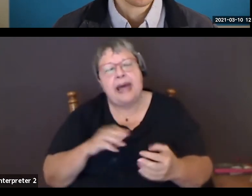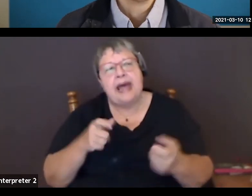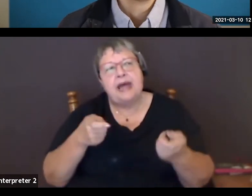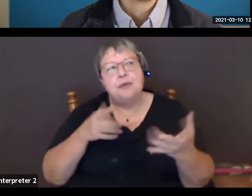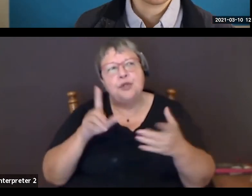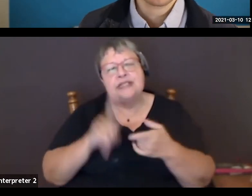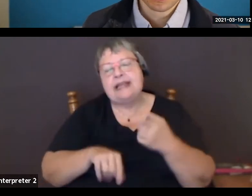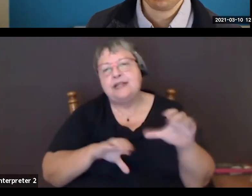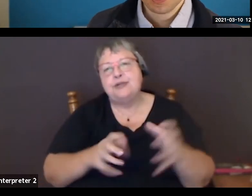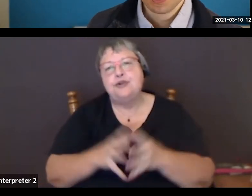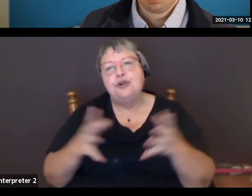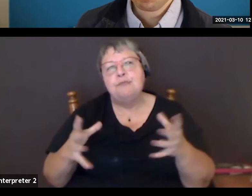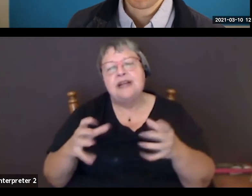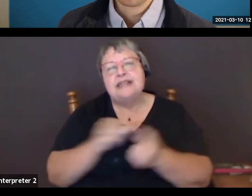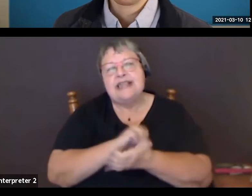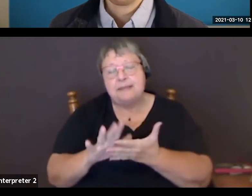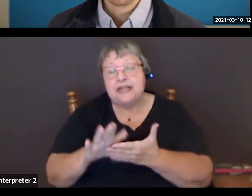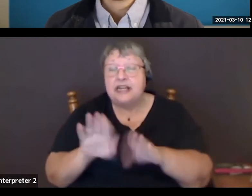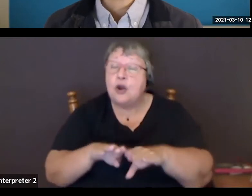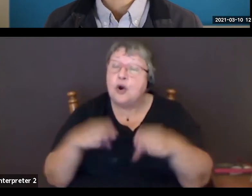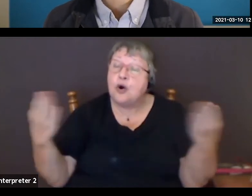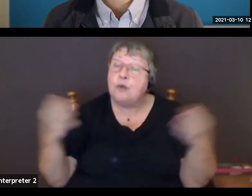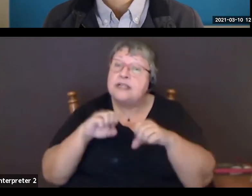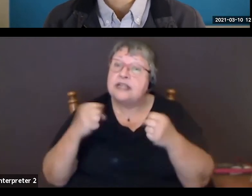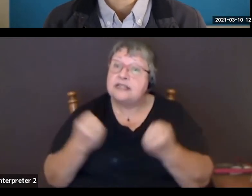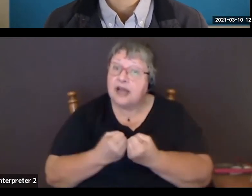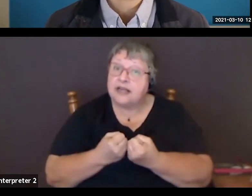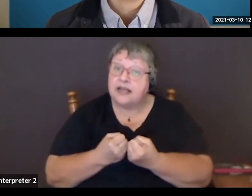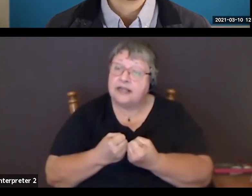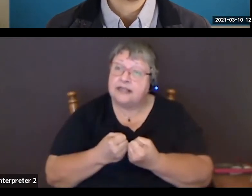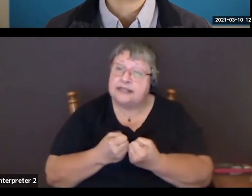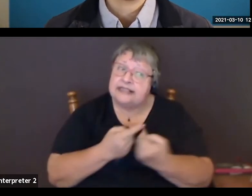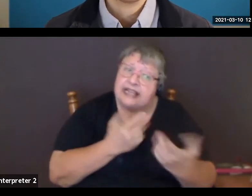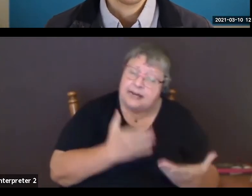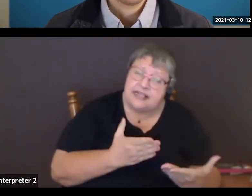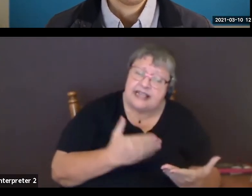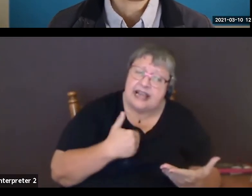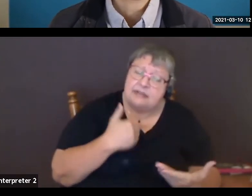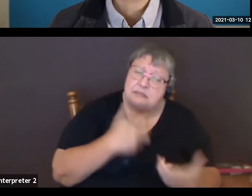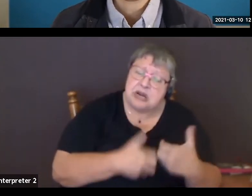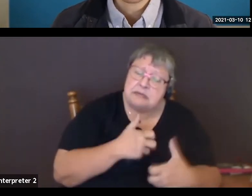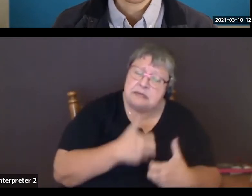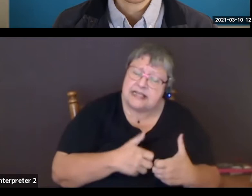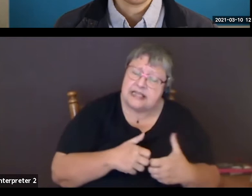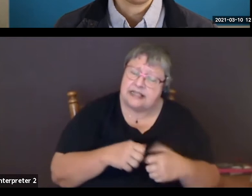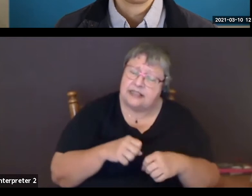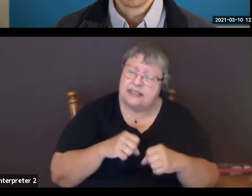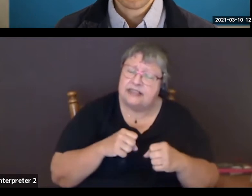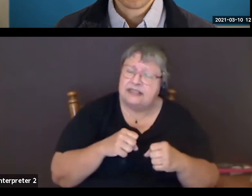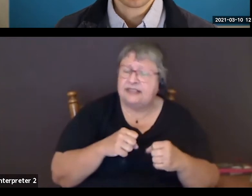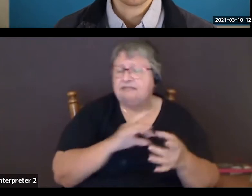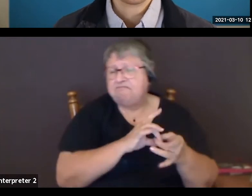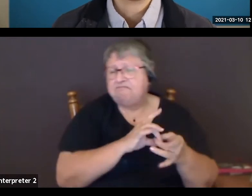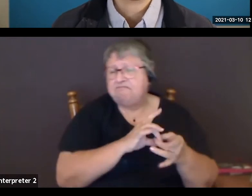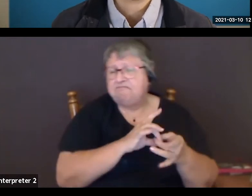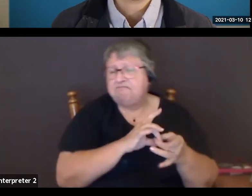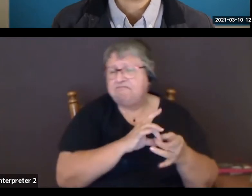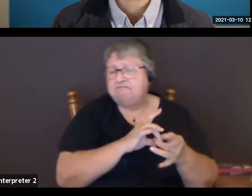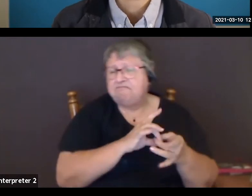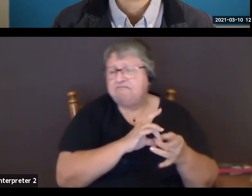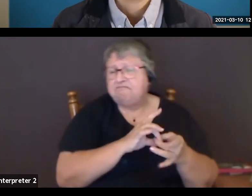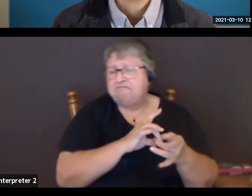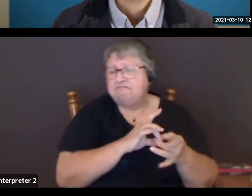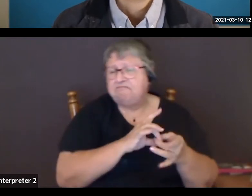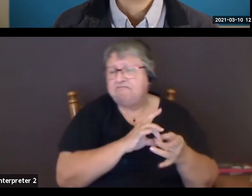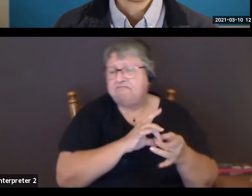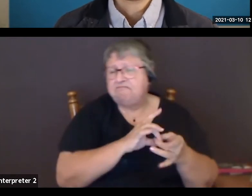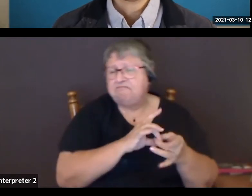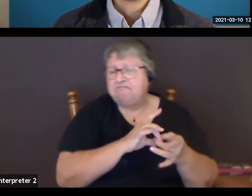And in the open society and its enemies popper yearns for a way to reconcile the social sciences with democracy, without resorting to what he saw as Nazi style eugenics.